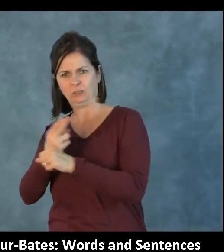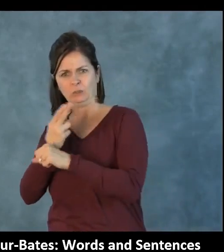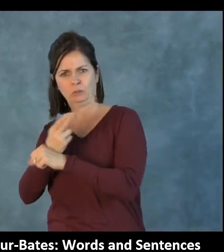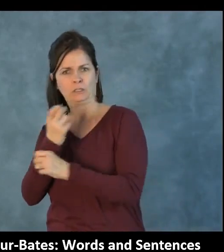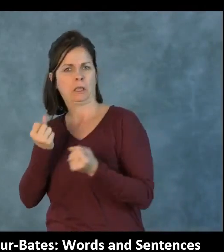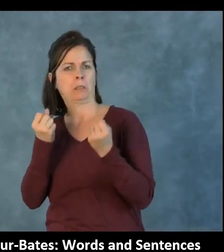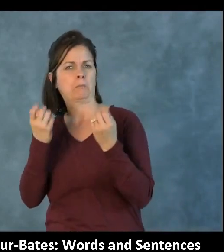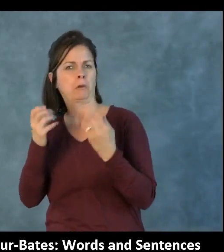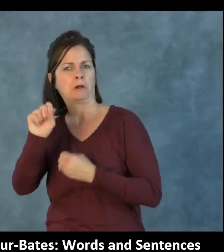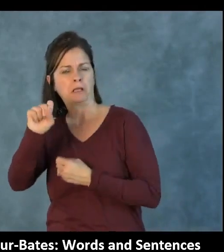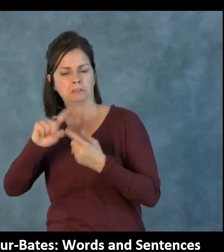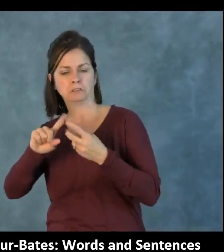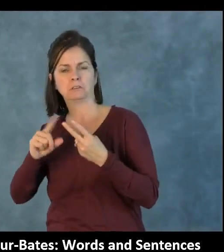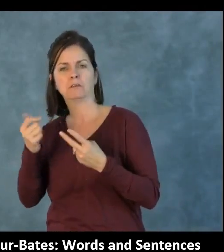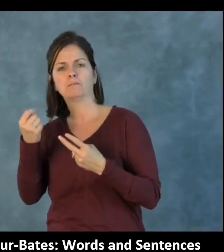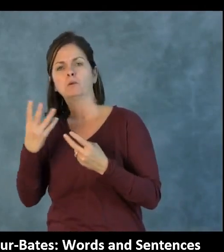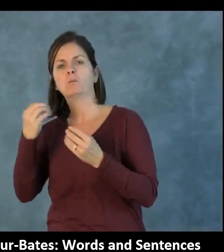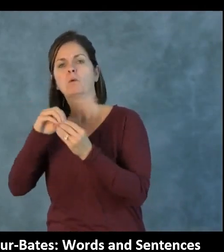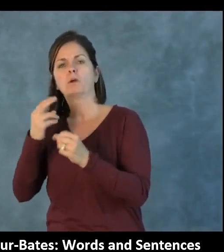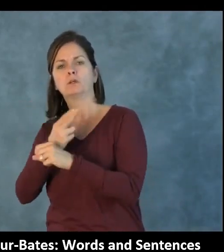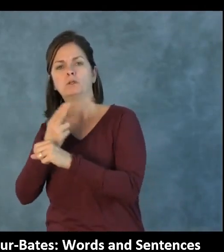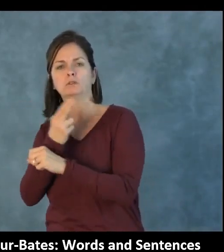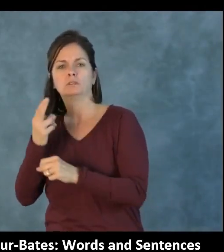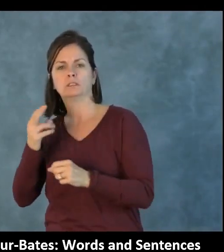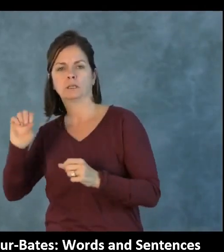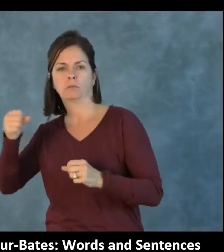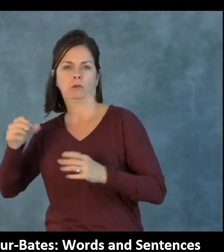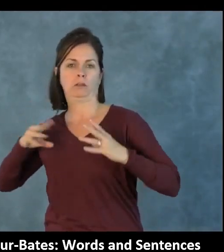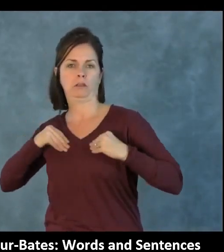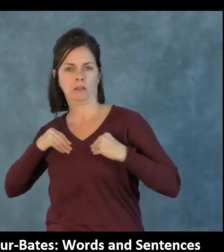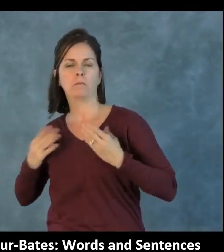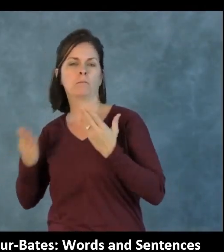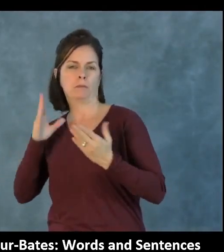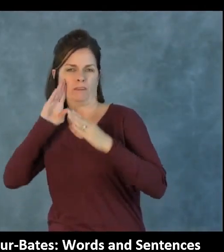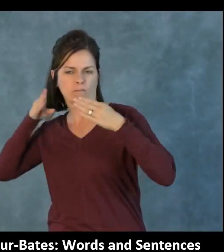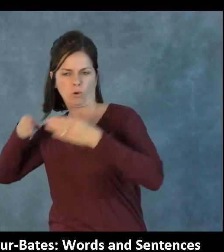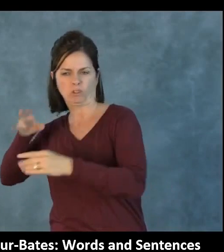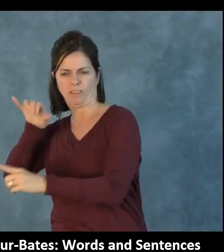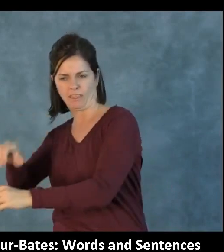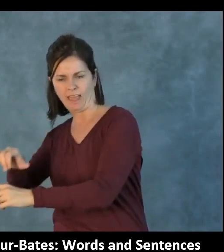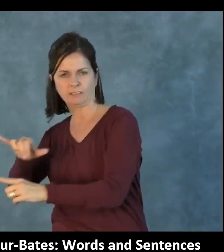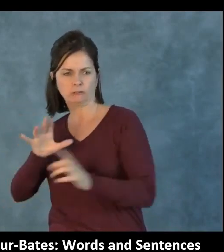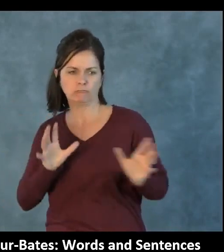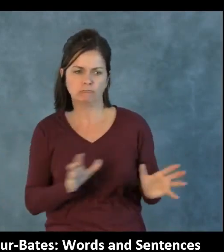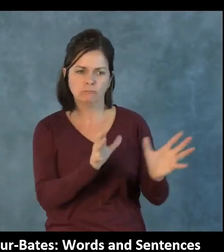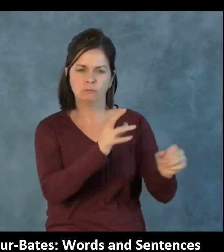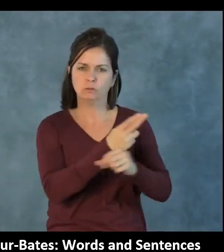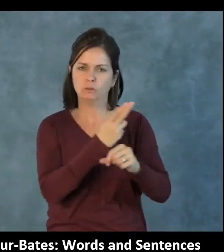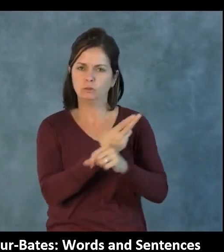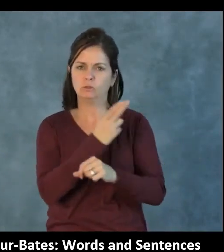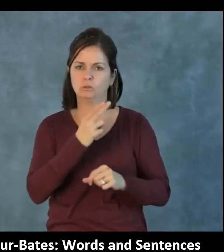and so that might be one of the first grammatical forms we'd want to encourage." Only about half are using the -ing,